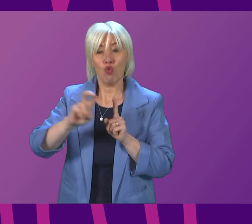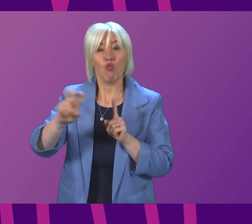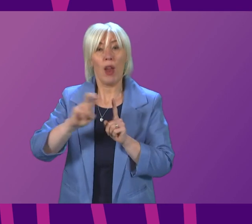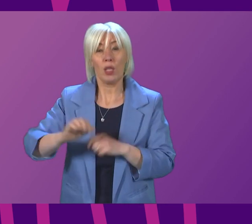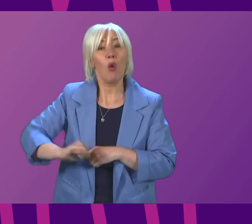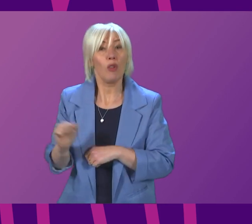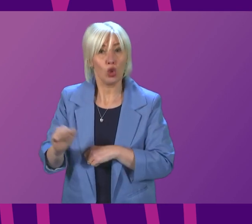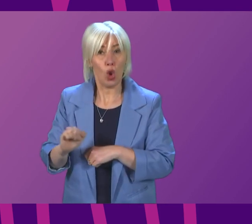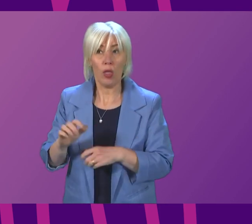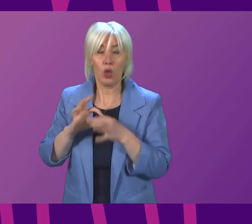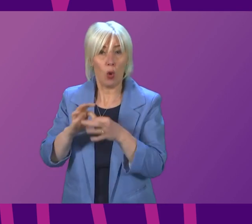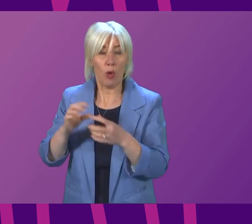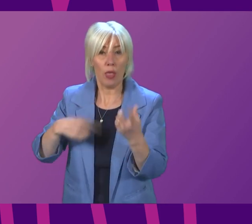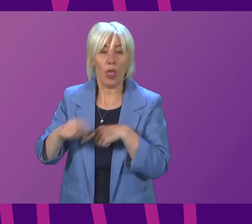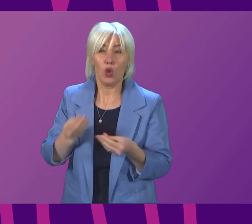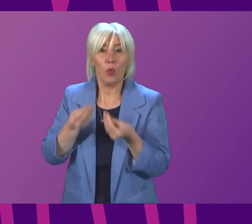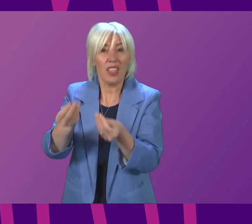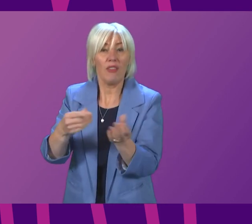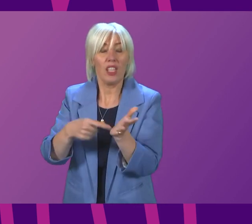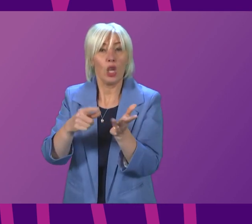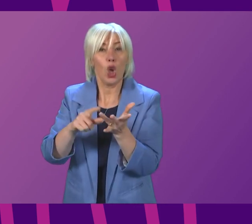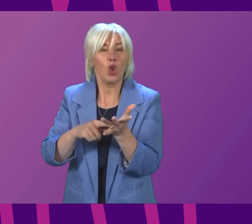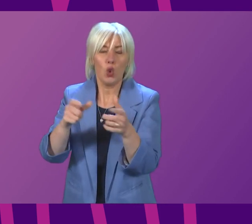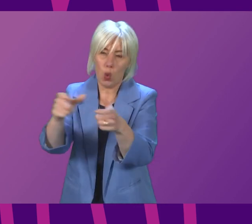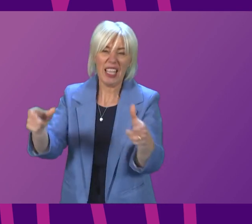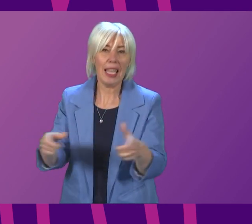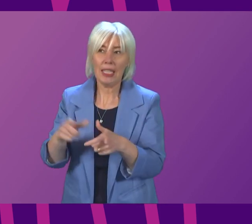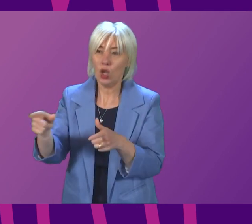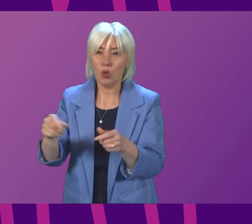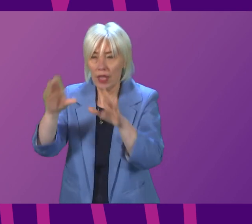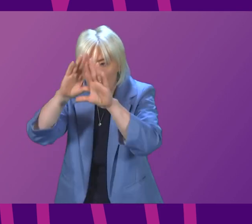with a toolkit to help them to communicate the scheme to local residents, including providing